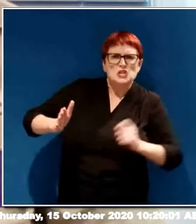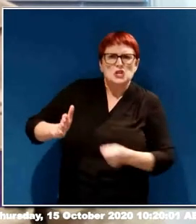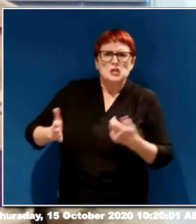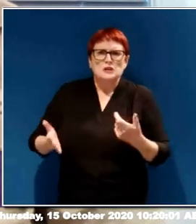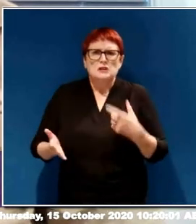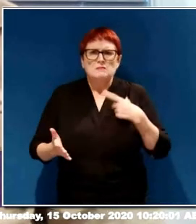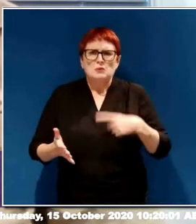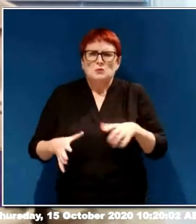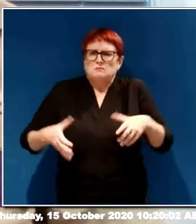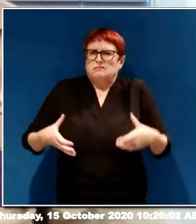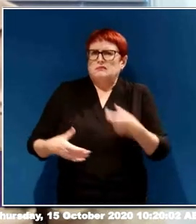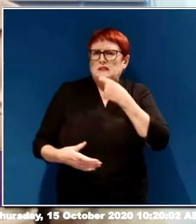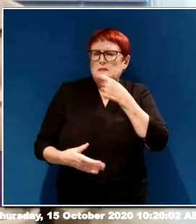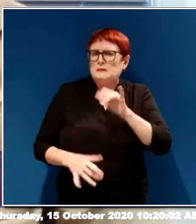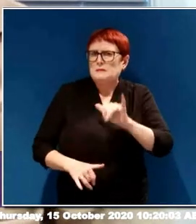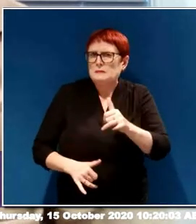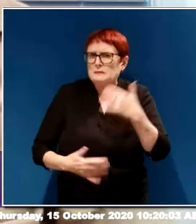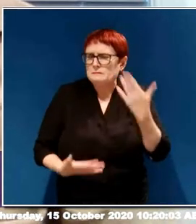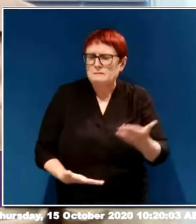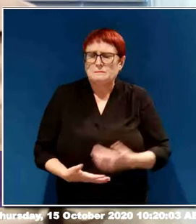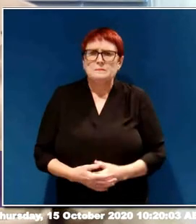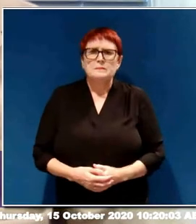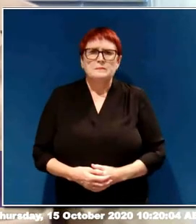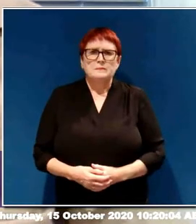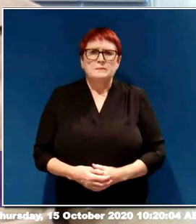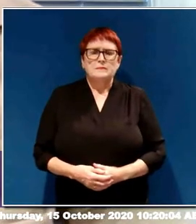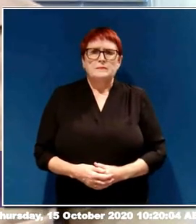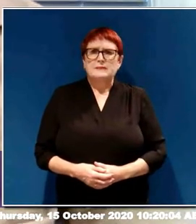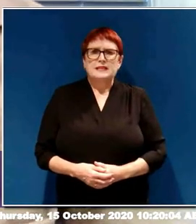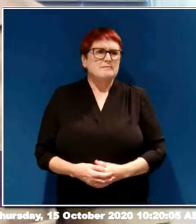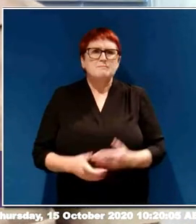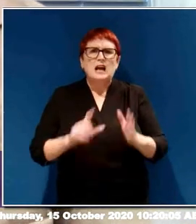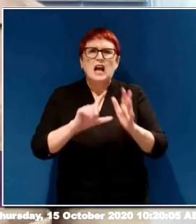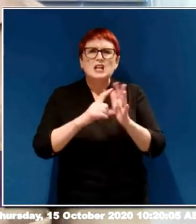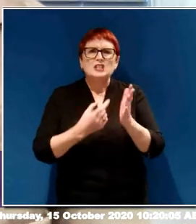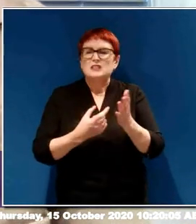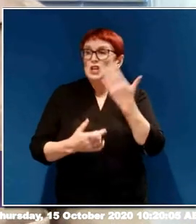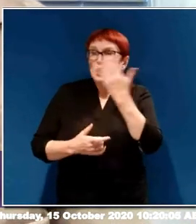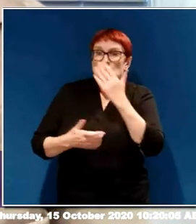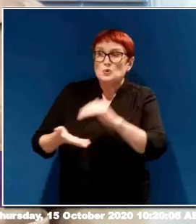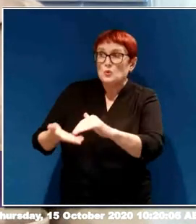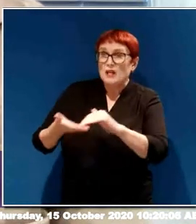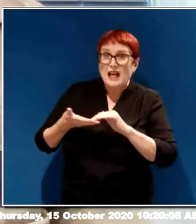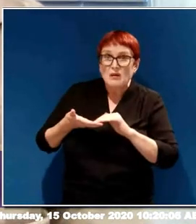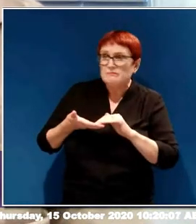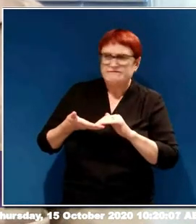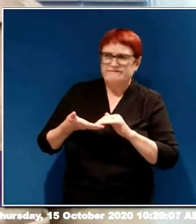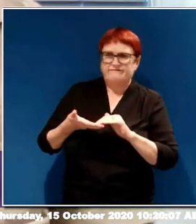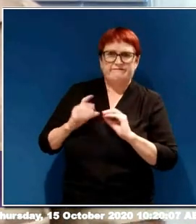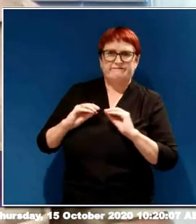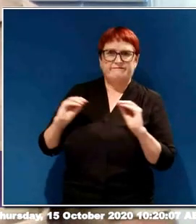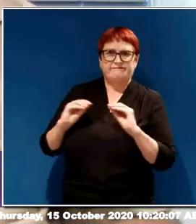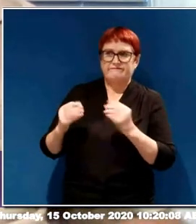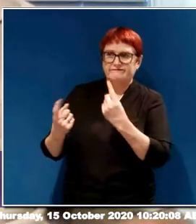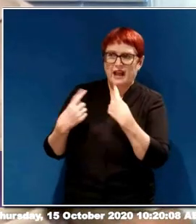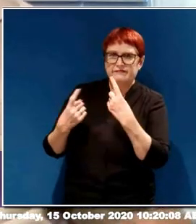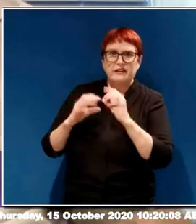Yeah, but we really sort of got no suggestions from the school leader on how to help him. We'd get brought into the meetings and told he was naughty